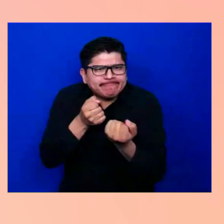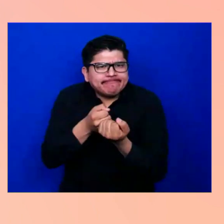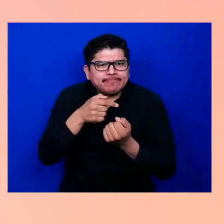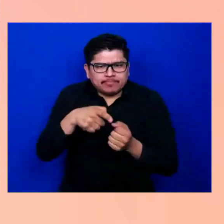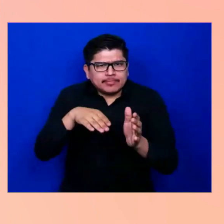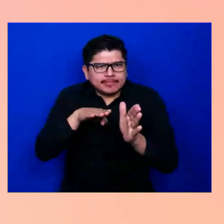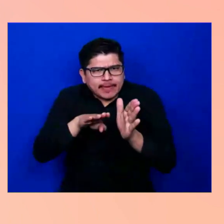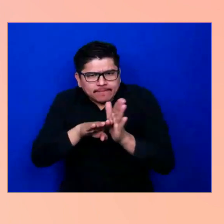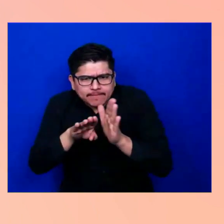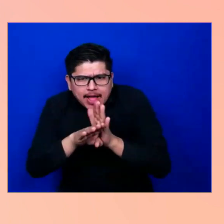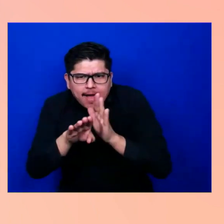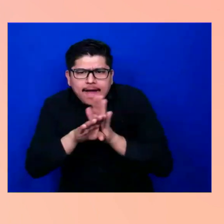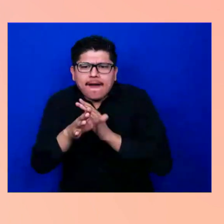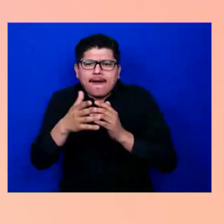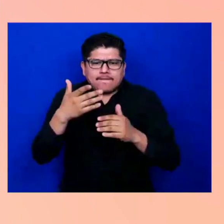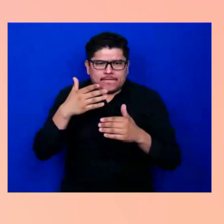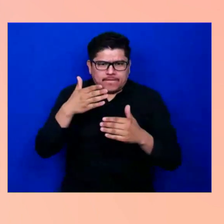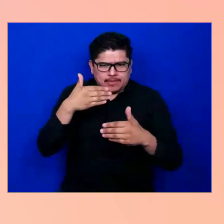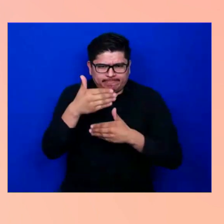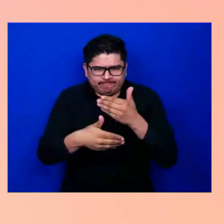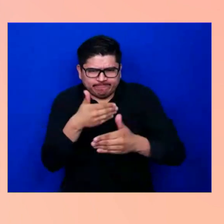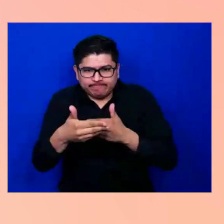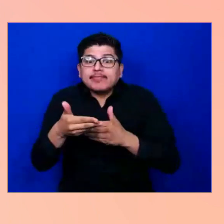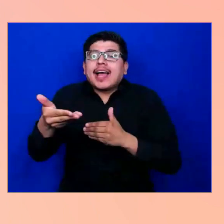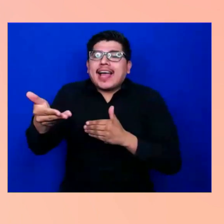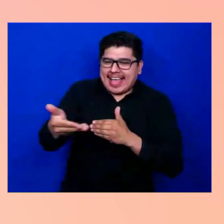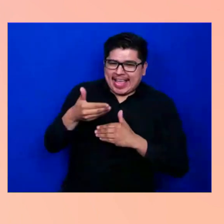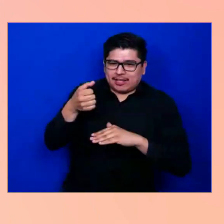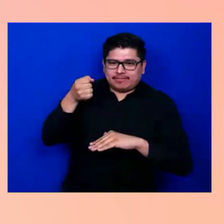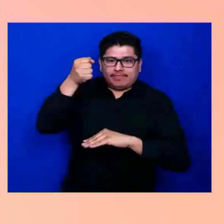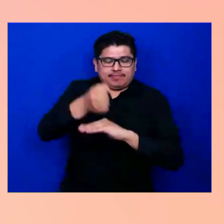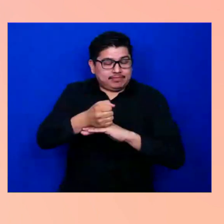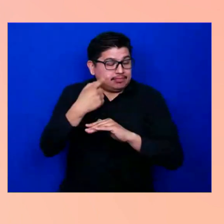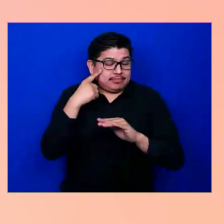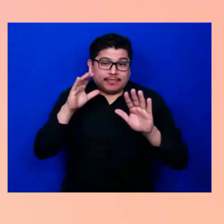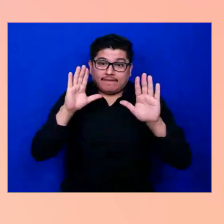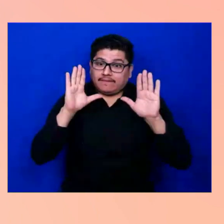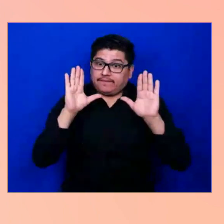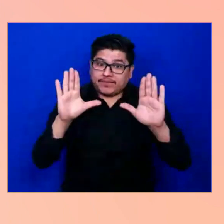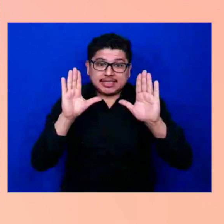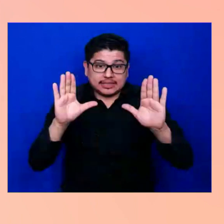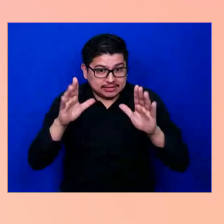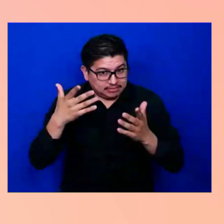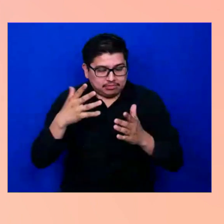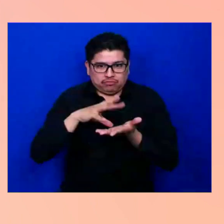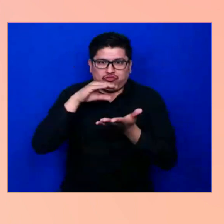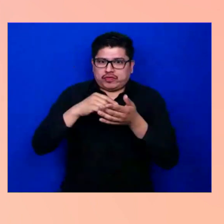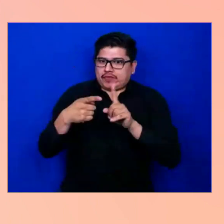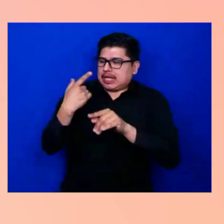I think that is a fantastic use and learning from technology and we really look forward to learning more from you all.